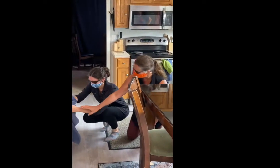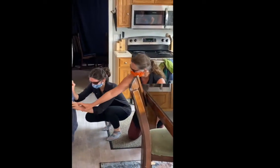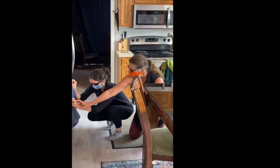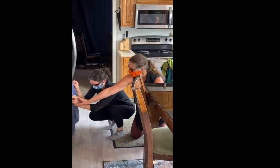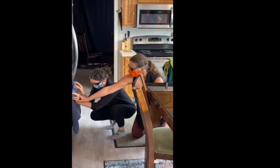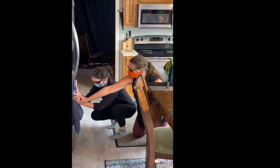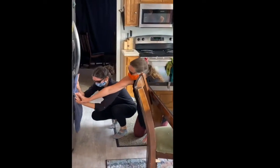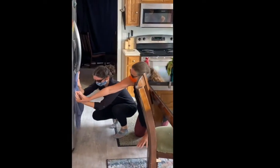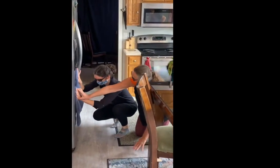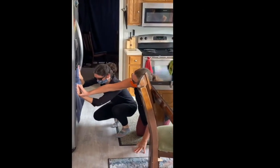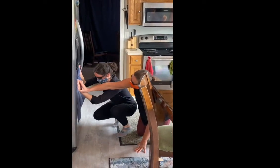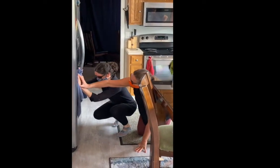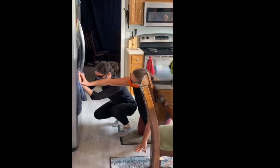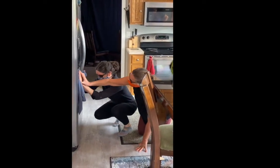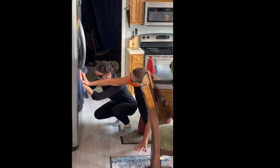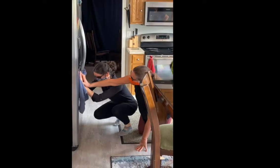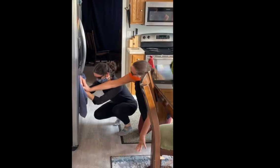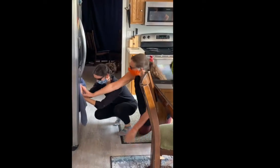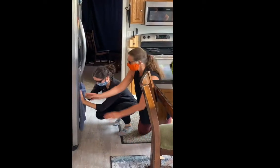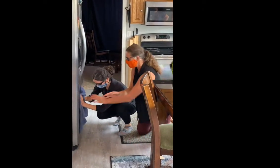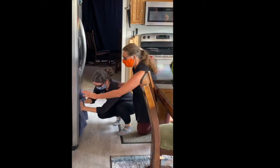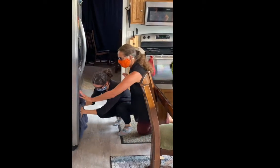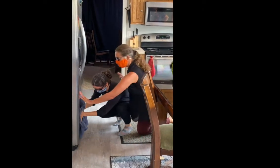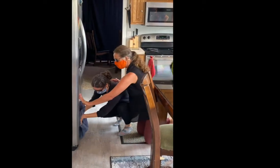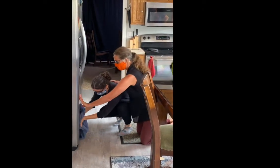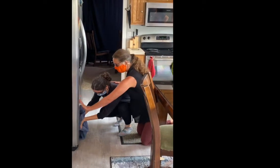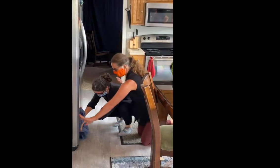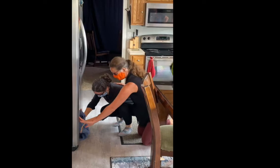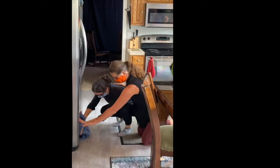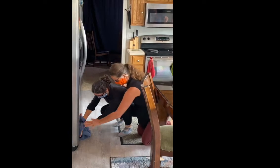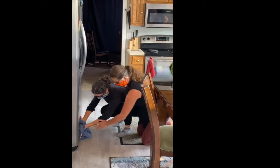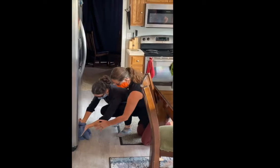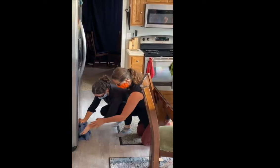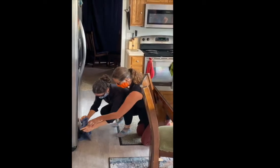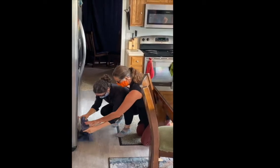Notice how they remain in co-presence the entire time as they clean up the spill.